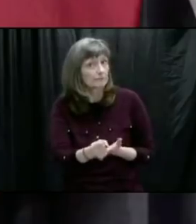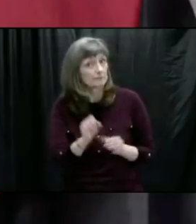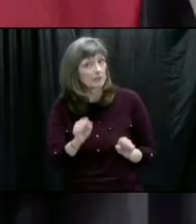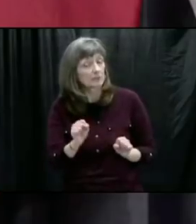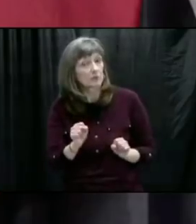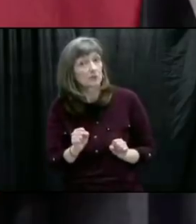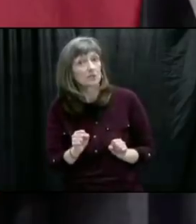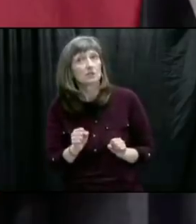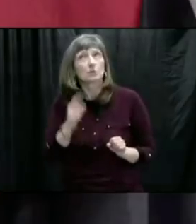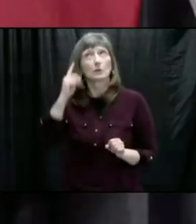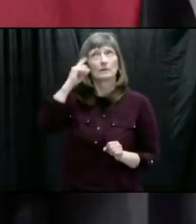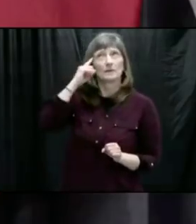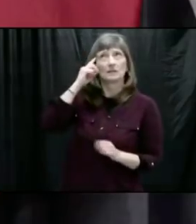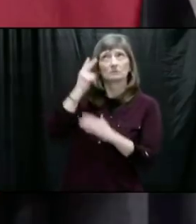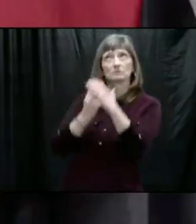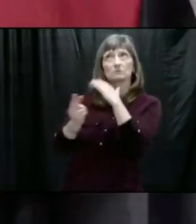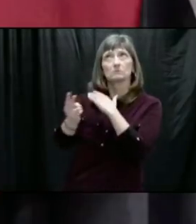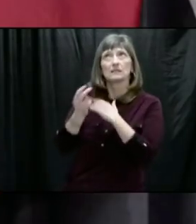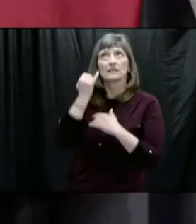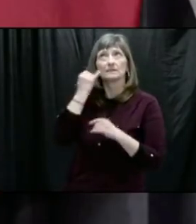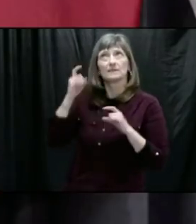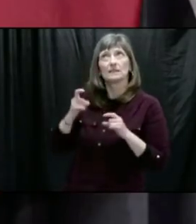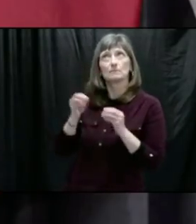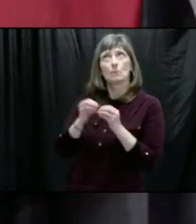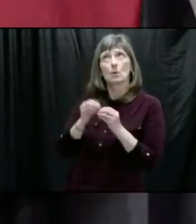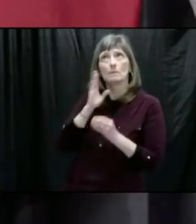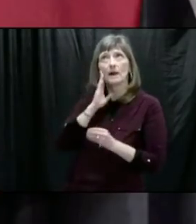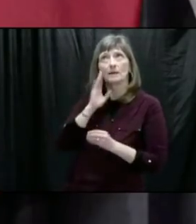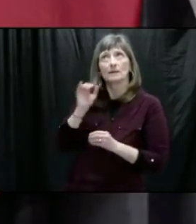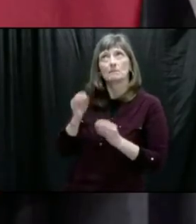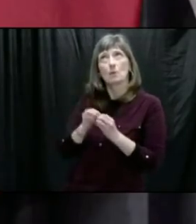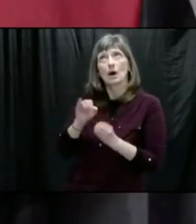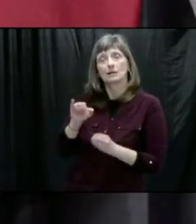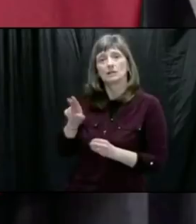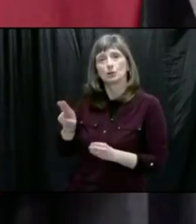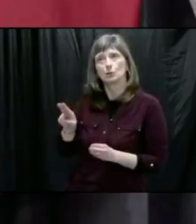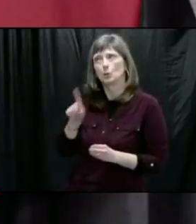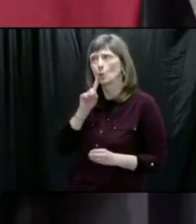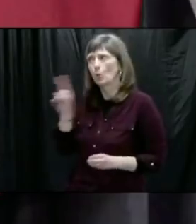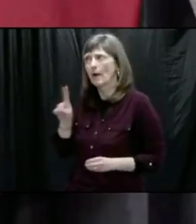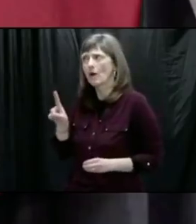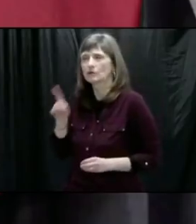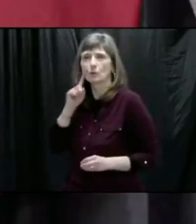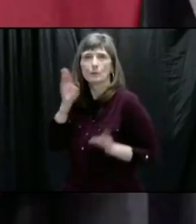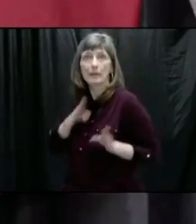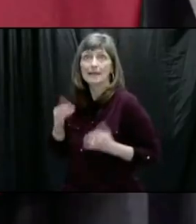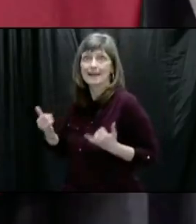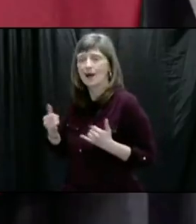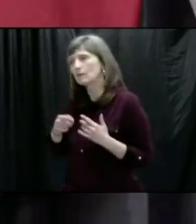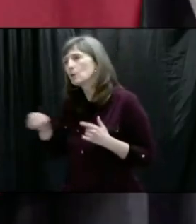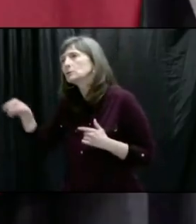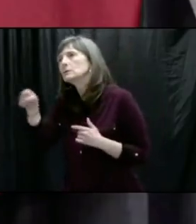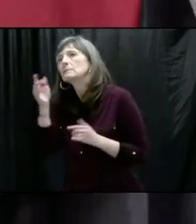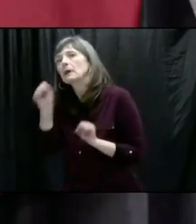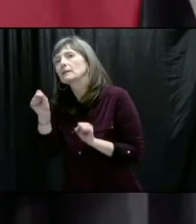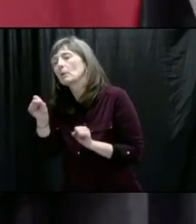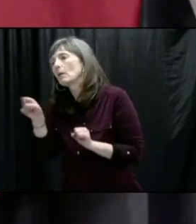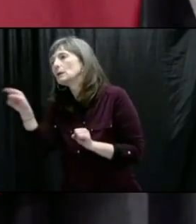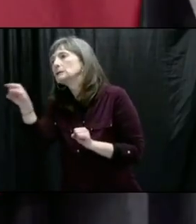THE LAYOUT AND THE ALLOCATION OF FACILITIES AND RESOURCES WITHIN HOSPITALS.